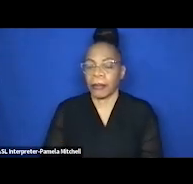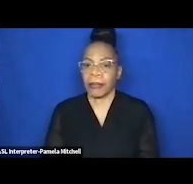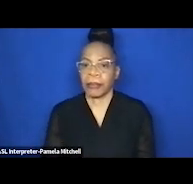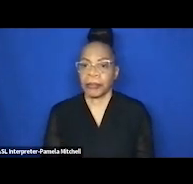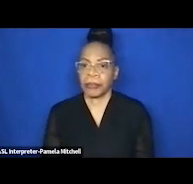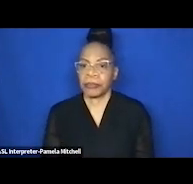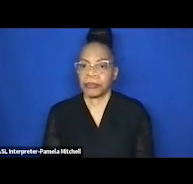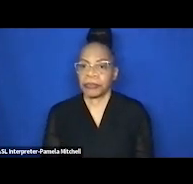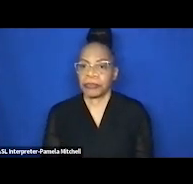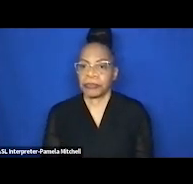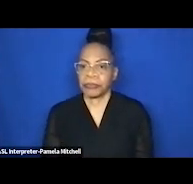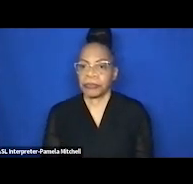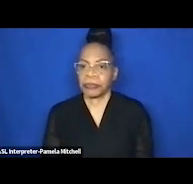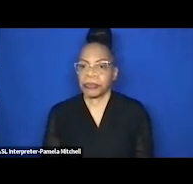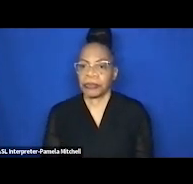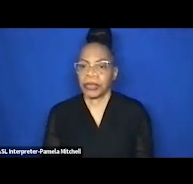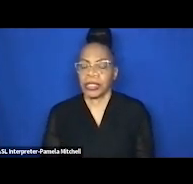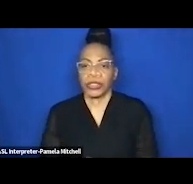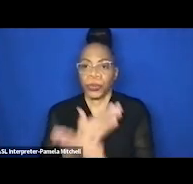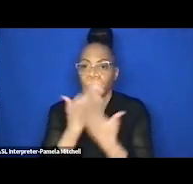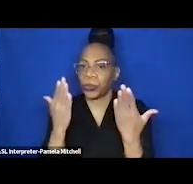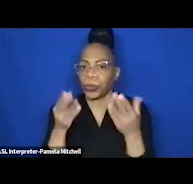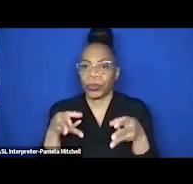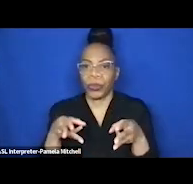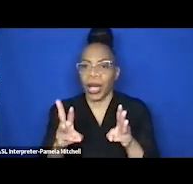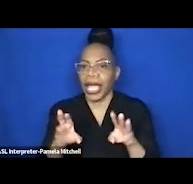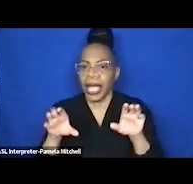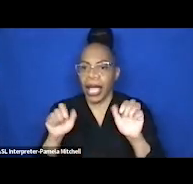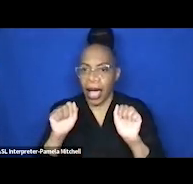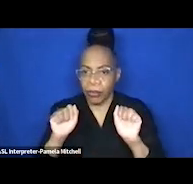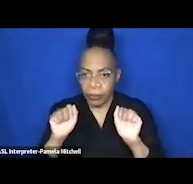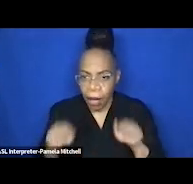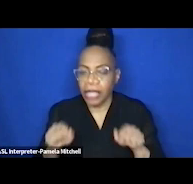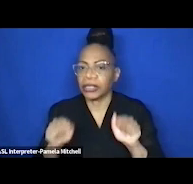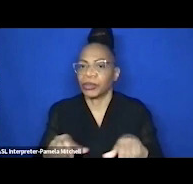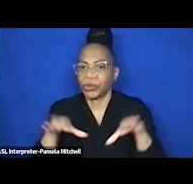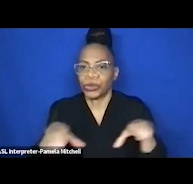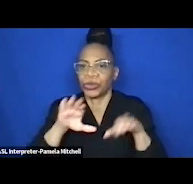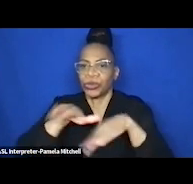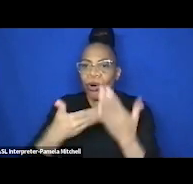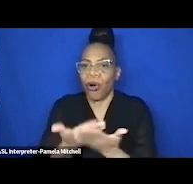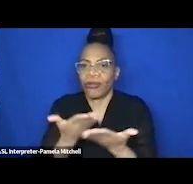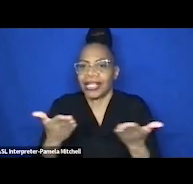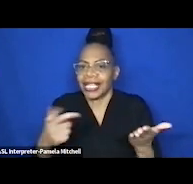There was no way I could have done all of these. I didn't know how to contact a medical provider.